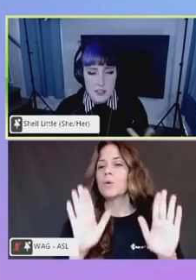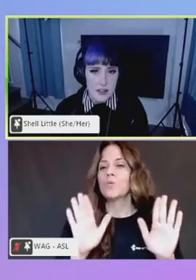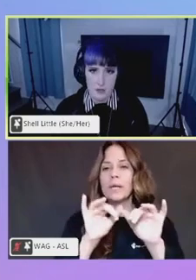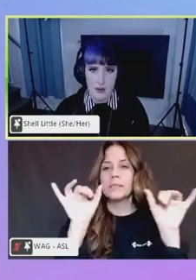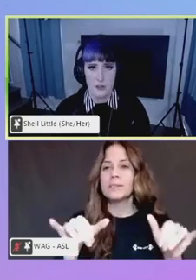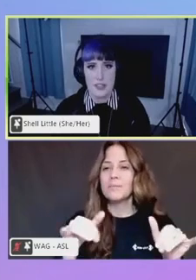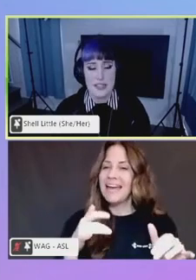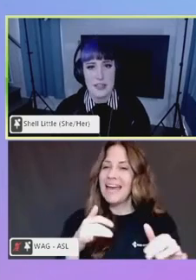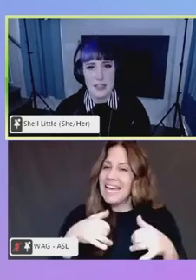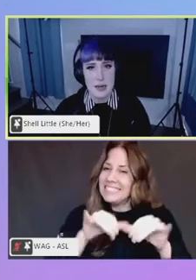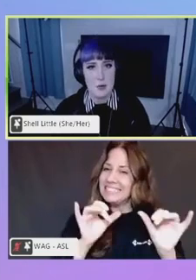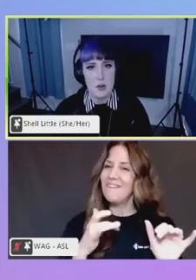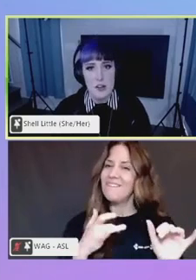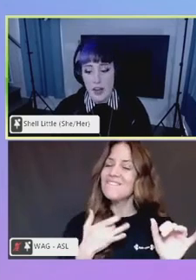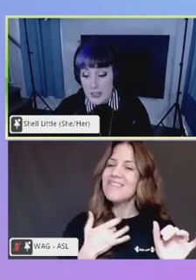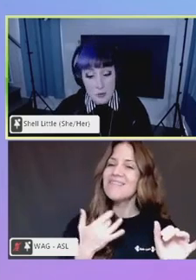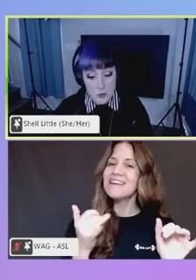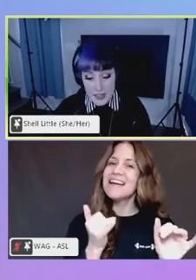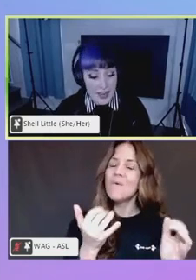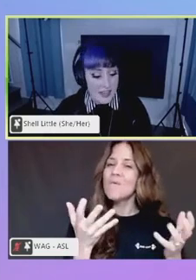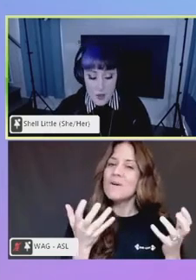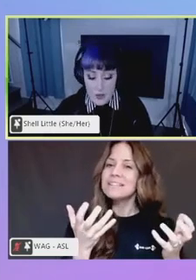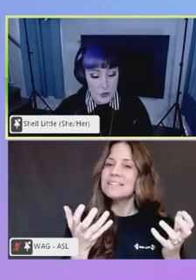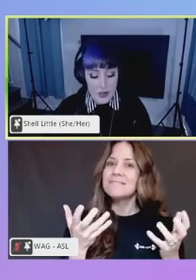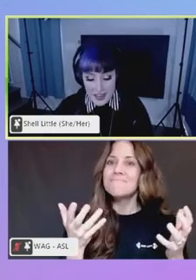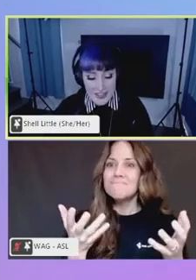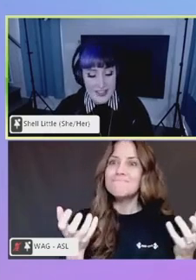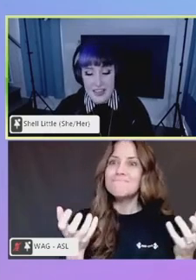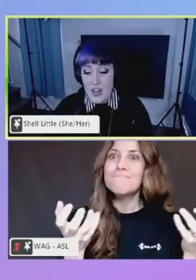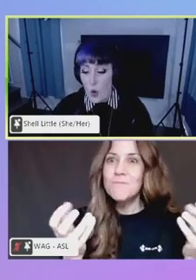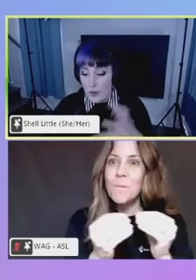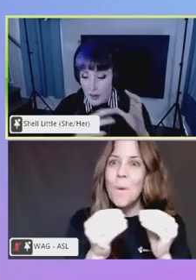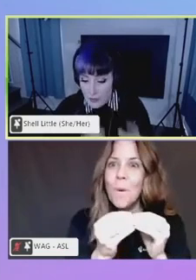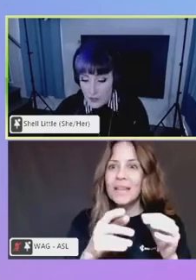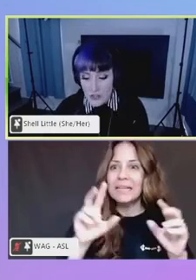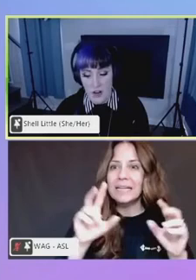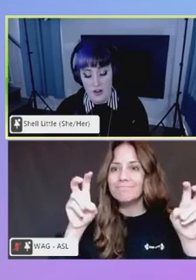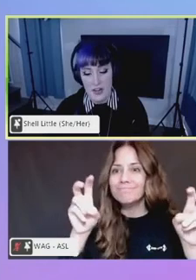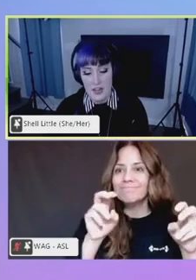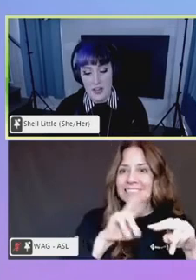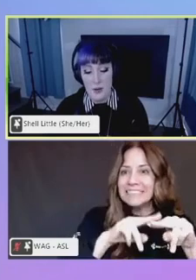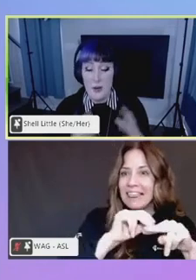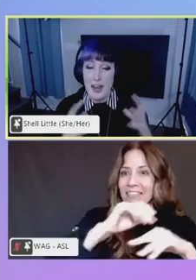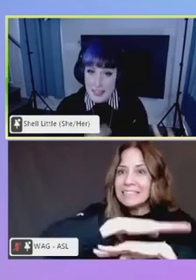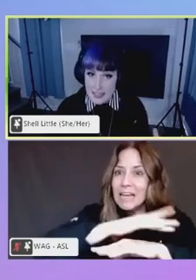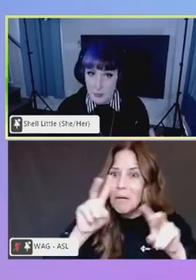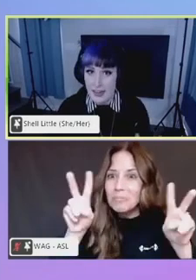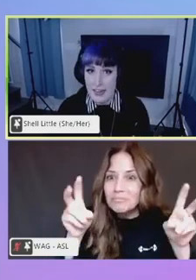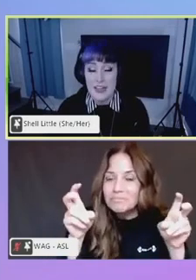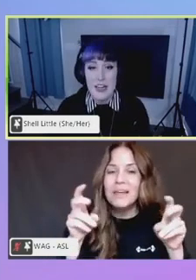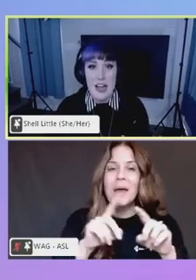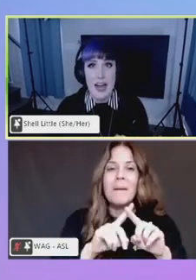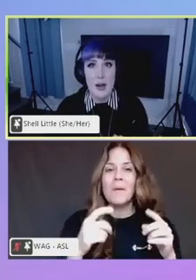not only your role but the reason for being there. So it is never ending. Like, even at a company that I was so we had a great supported, system. I still